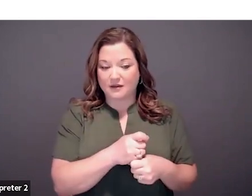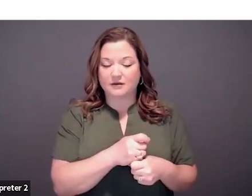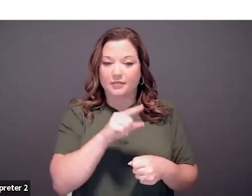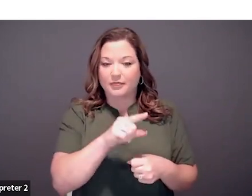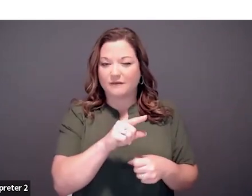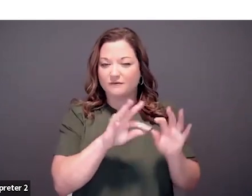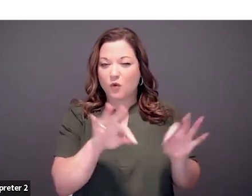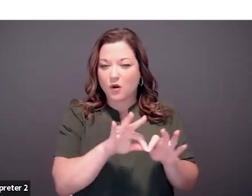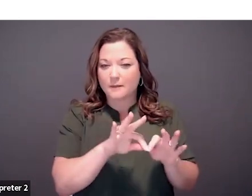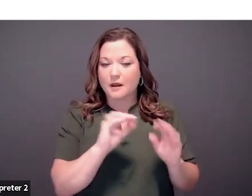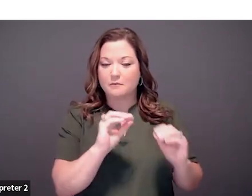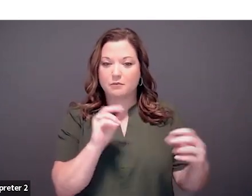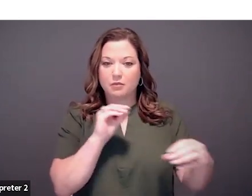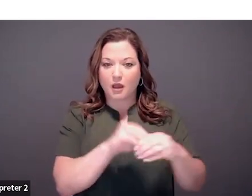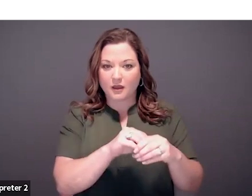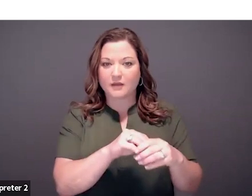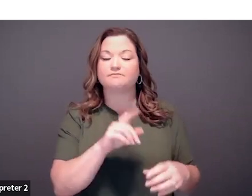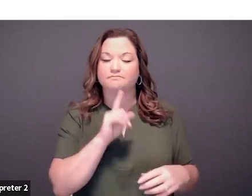sure that that choice is accessible.